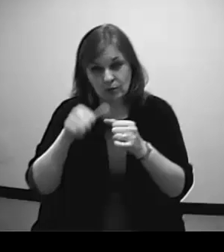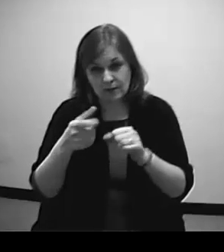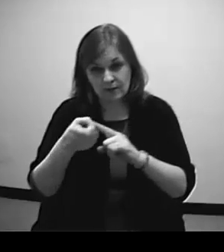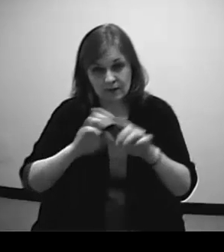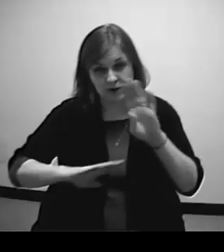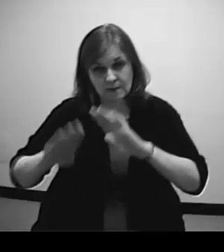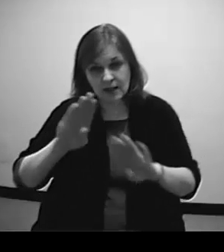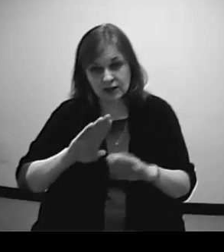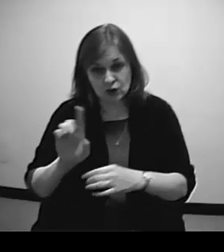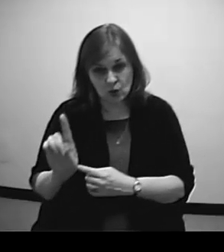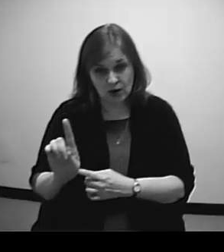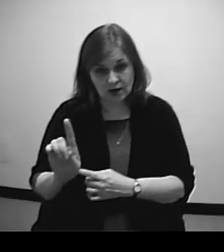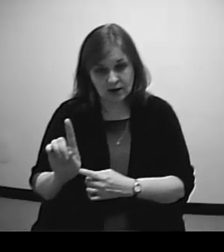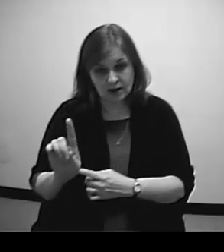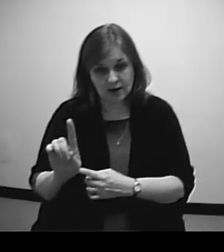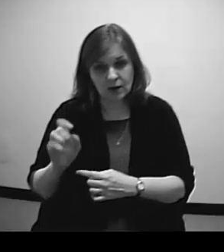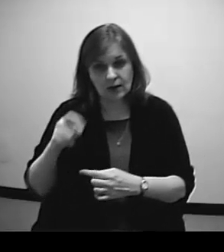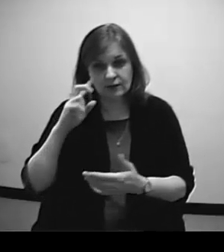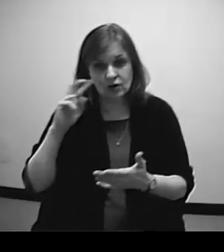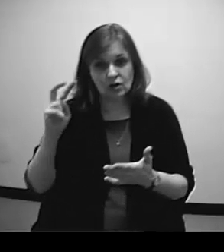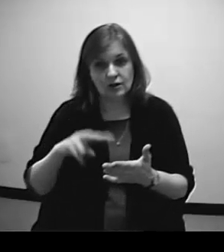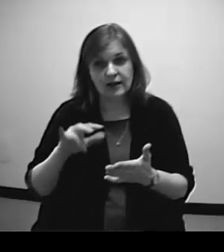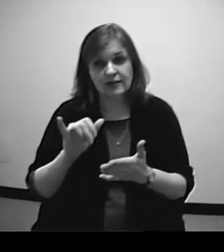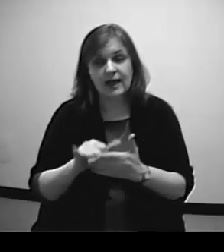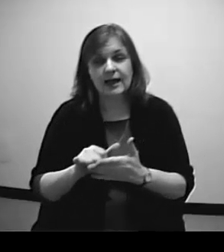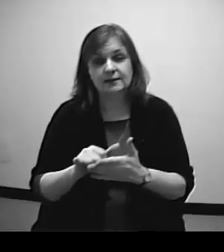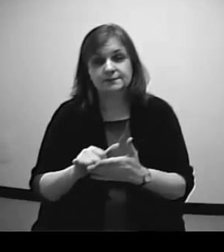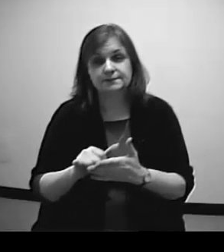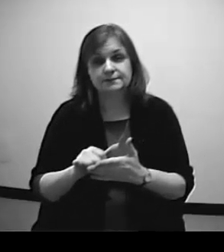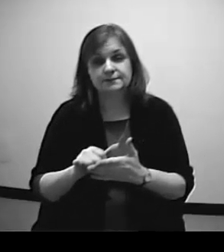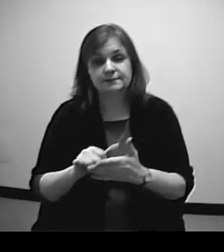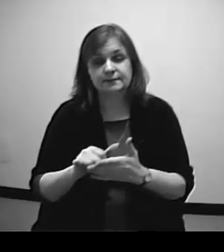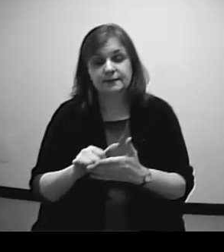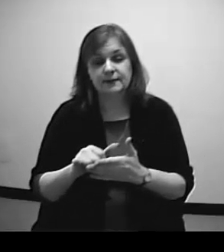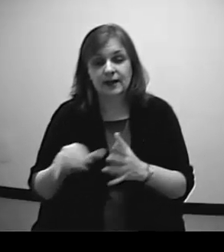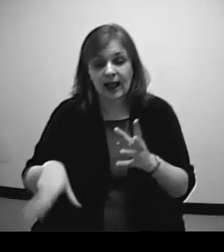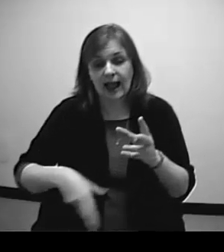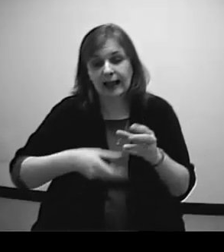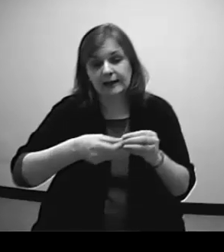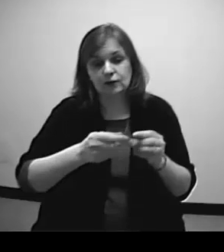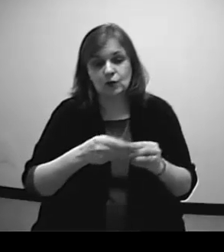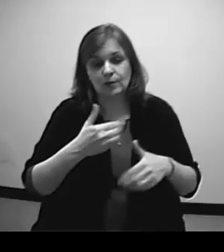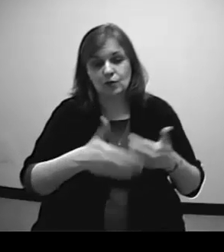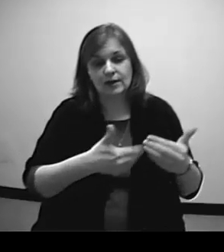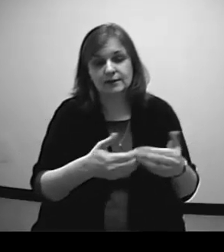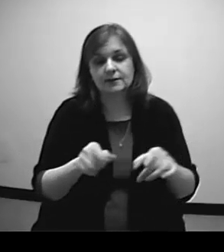we have to look at them as not only a contributor to this process but